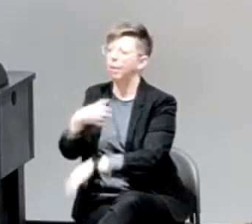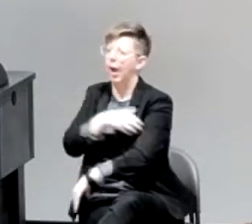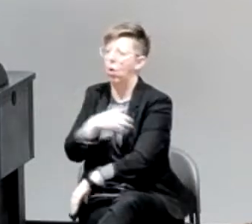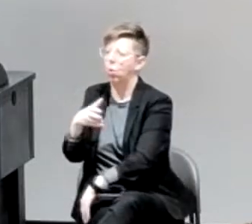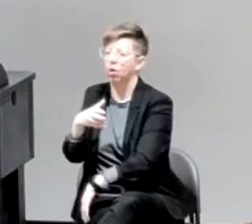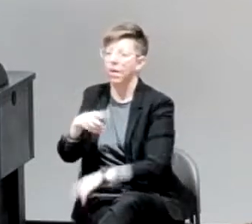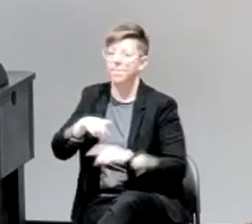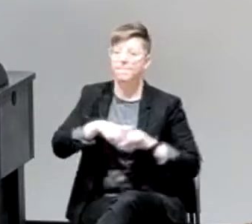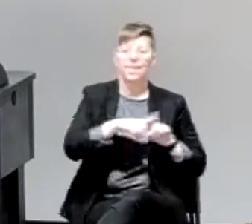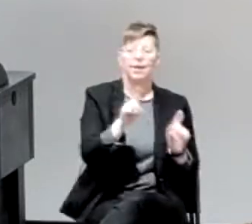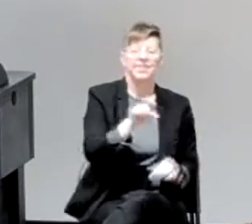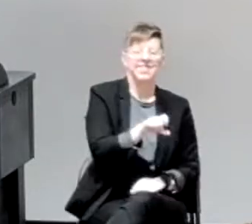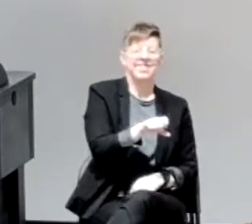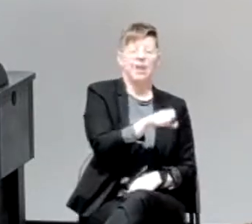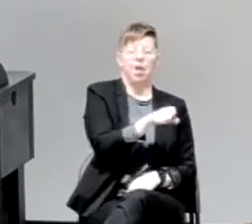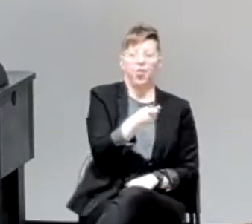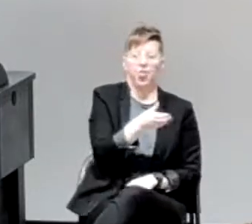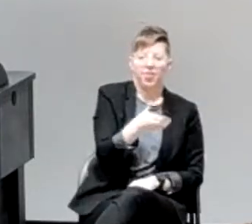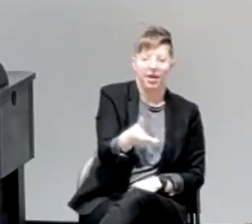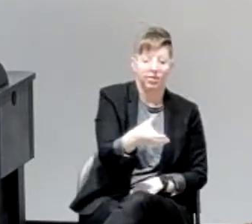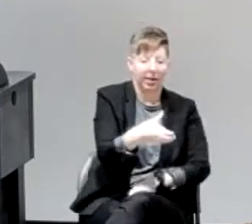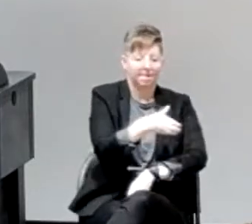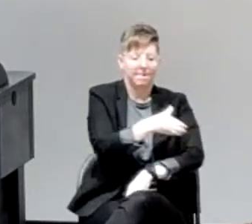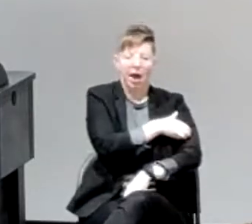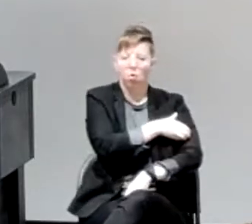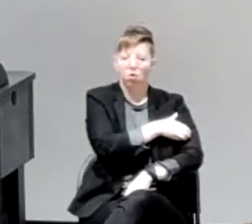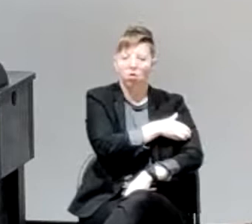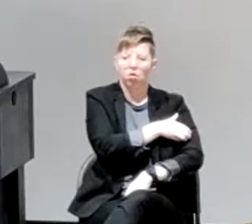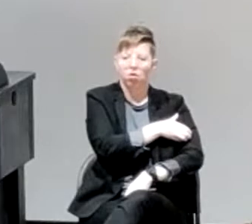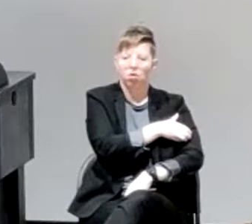sharing needs to be an important part of the conversation and a willingness to do it.